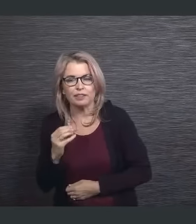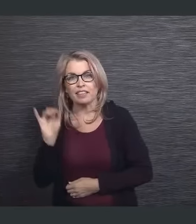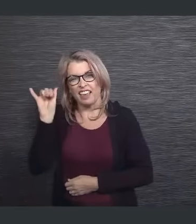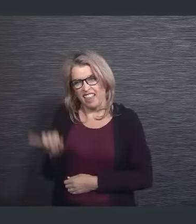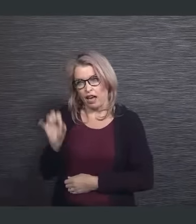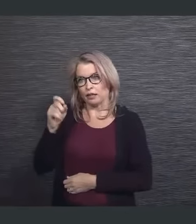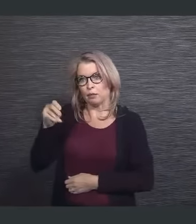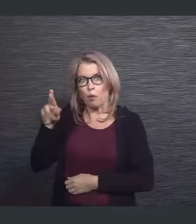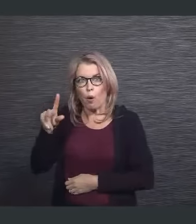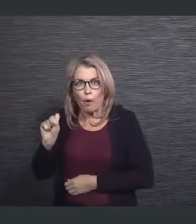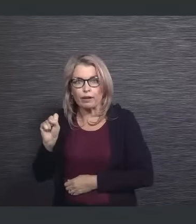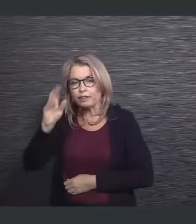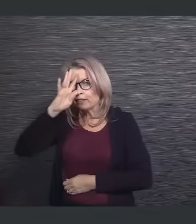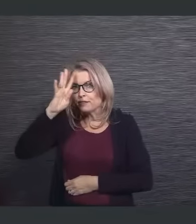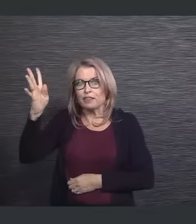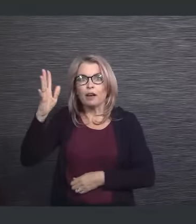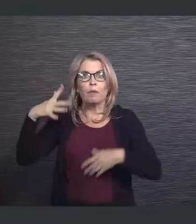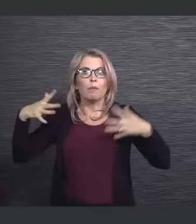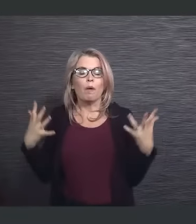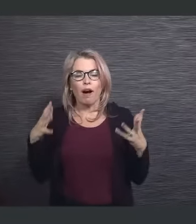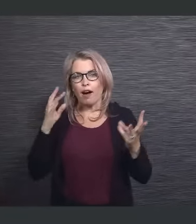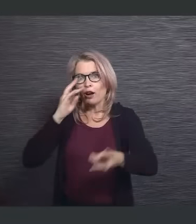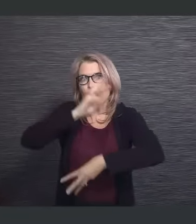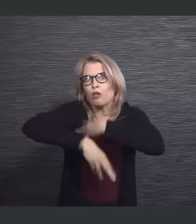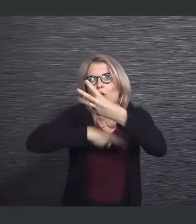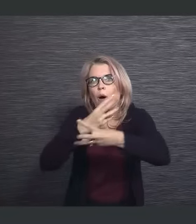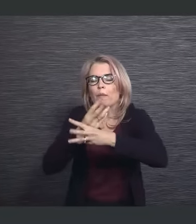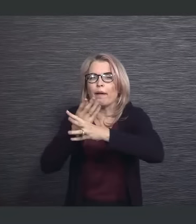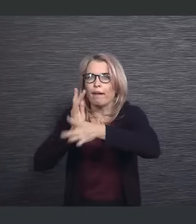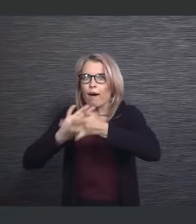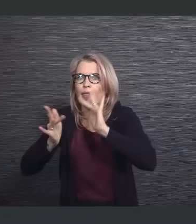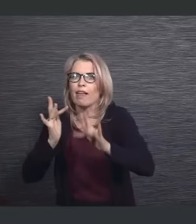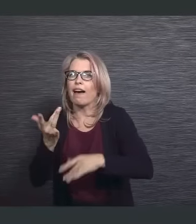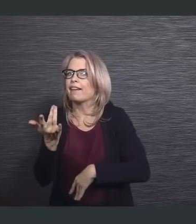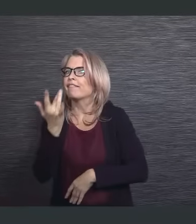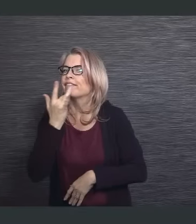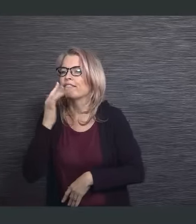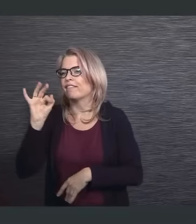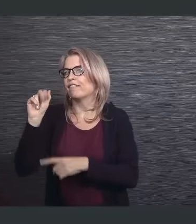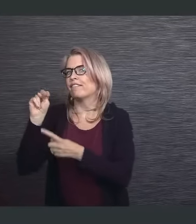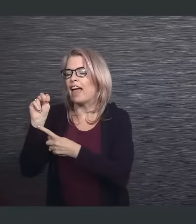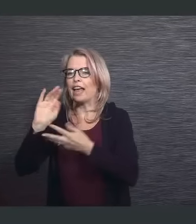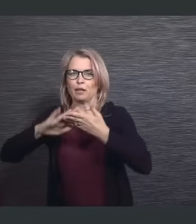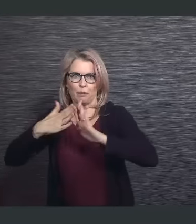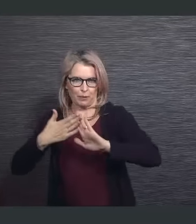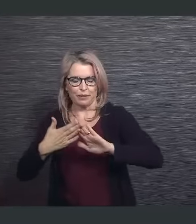driving the creation of a global online fan community.